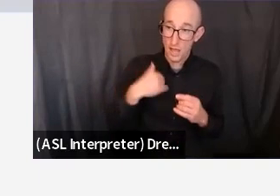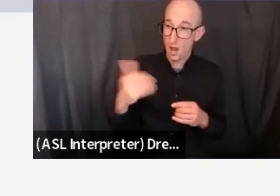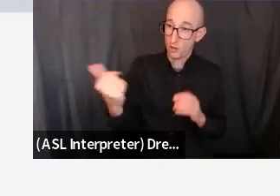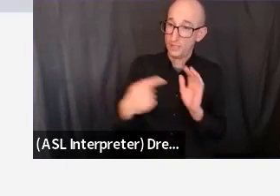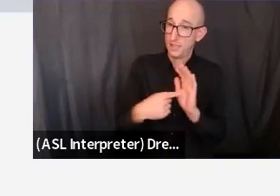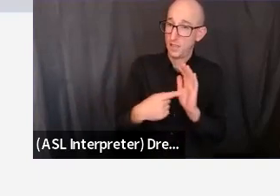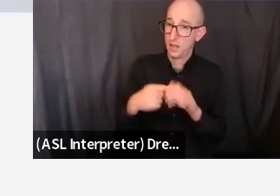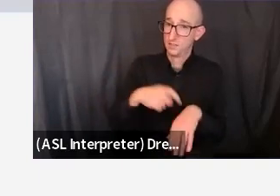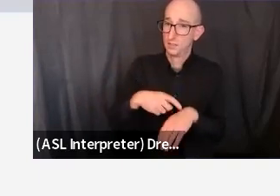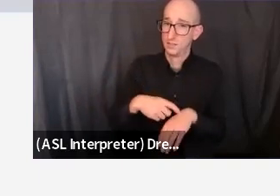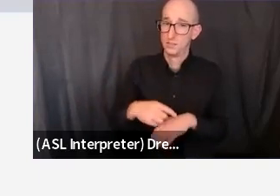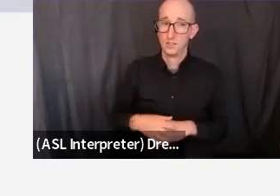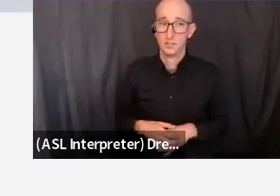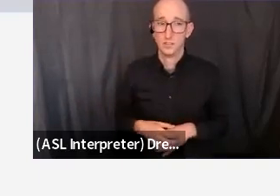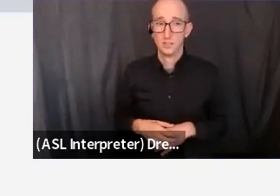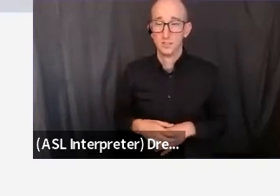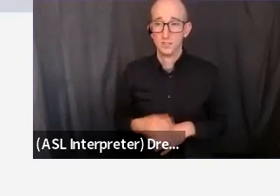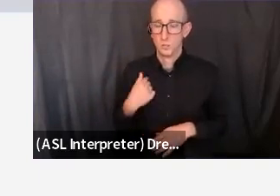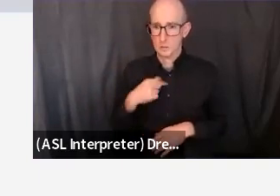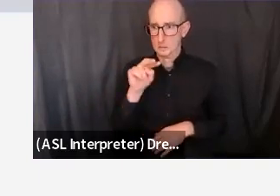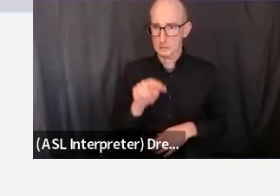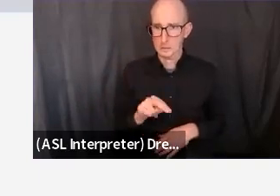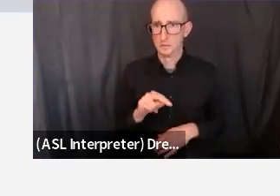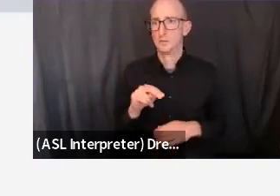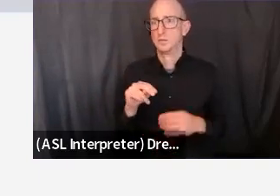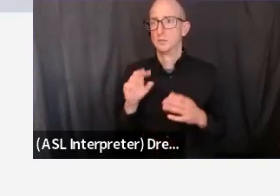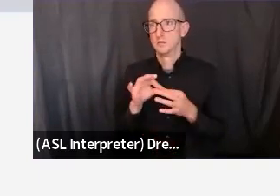environmental justice will be really core to what we're trying to achieve through this program.